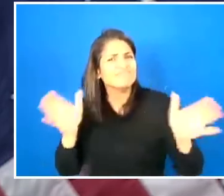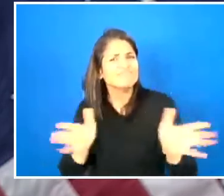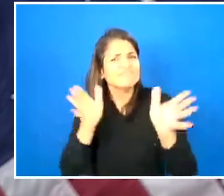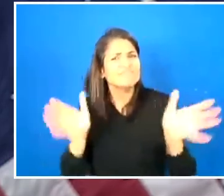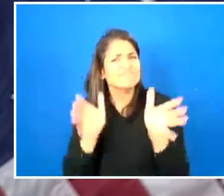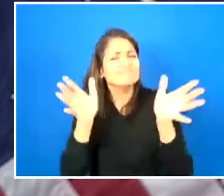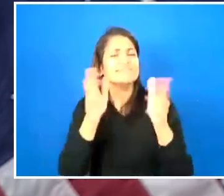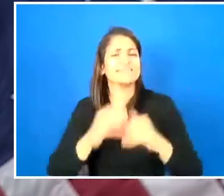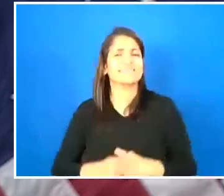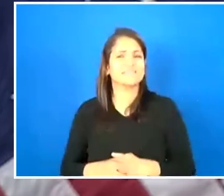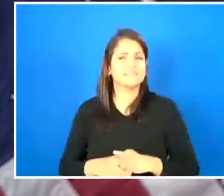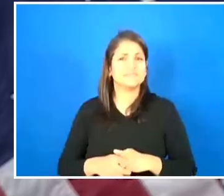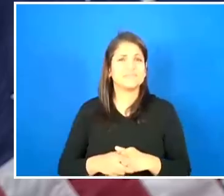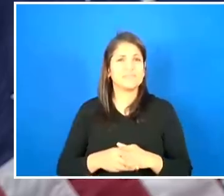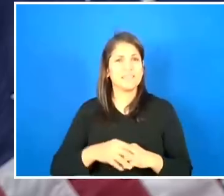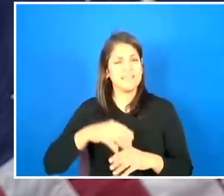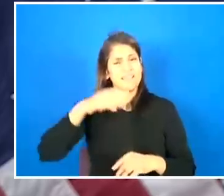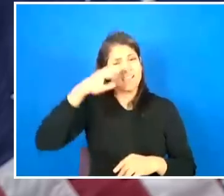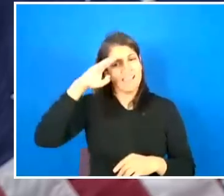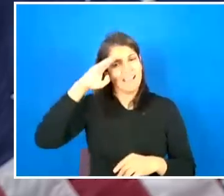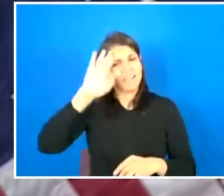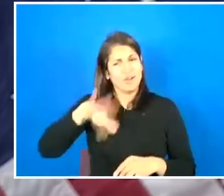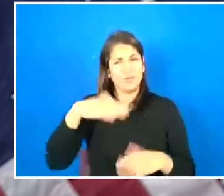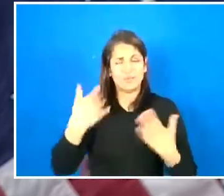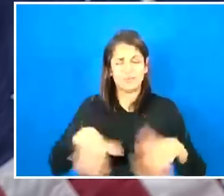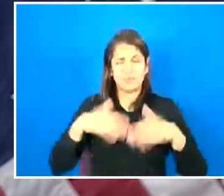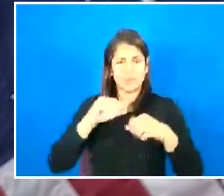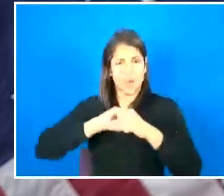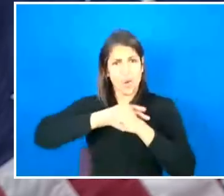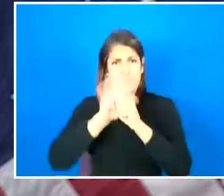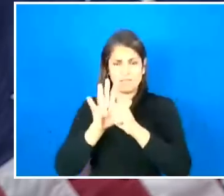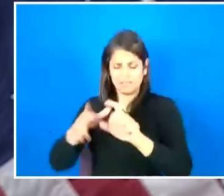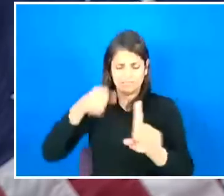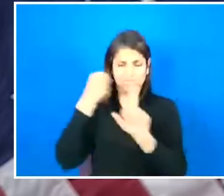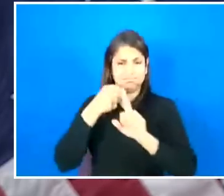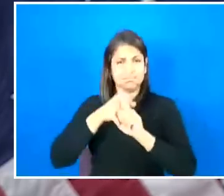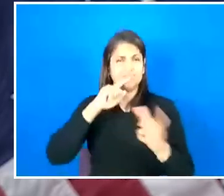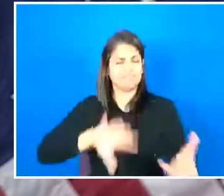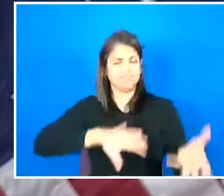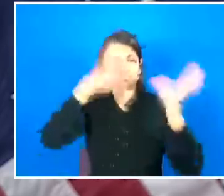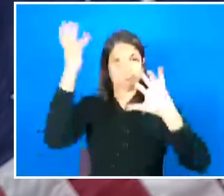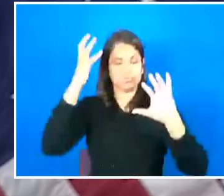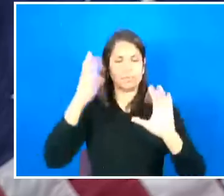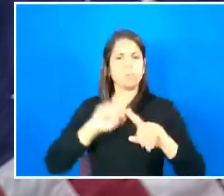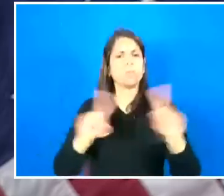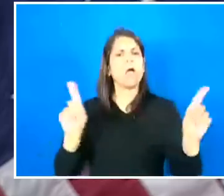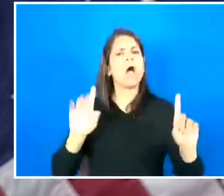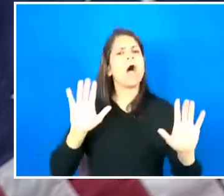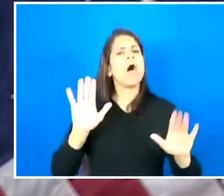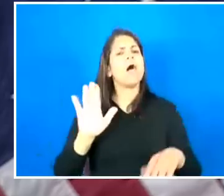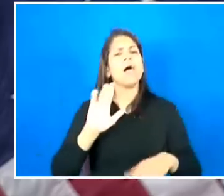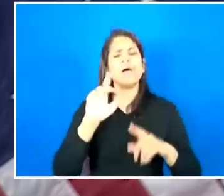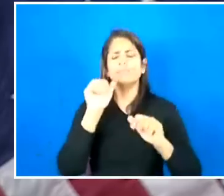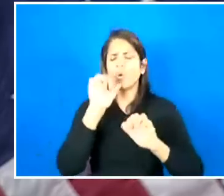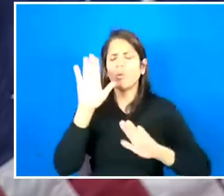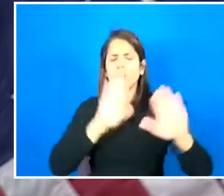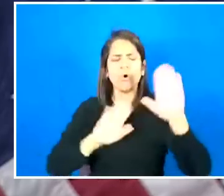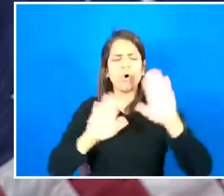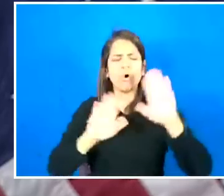THERE FOR YOU. AND WE NEED TO CELEBRATE YOU. THIS DISRUPTION HAS BEEN SO INETNSBE UTTH AT